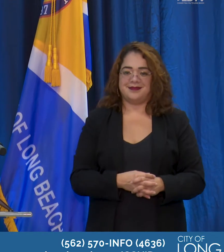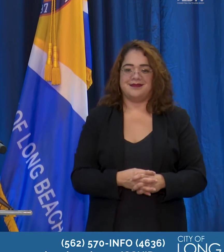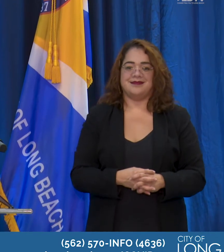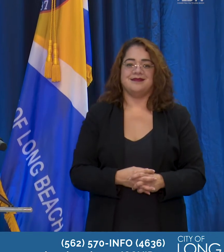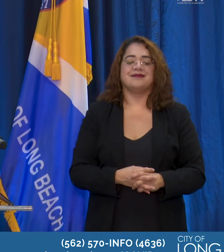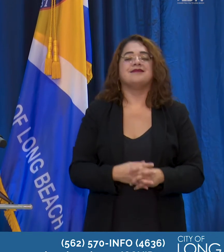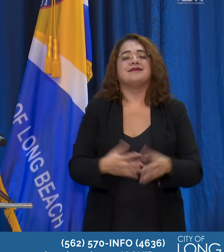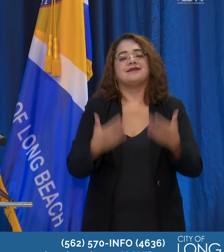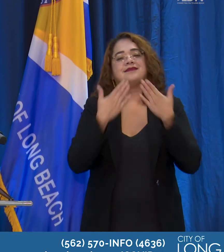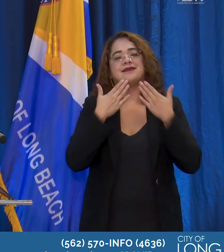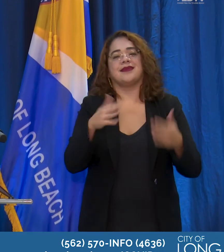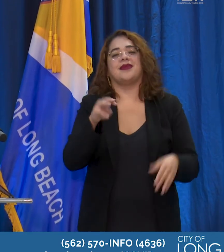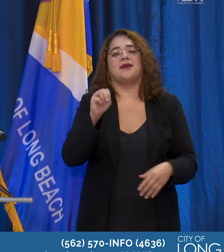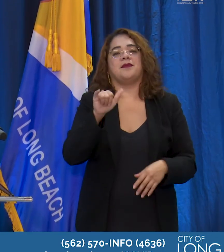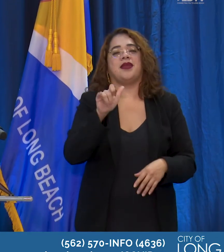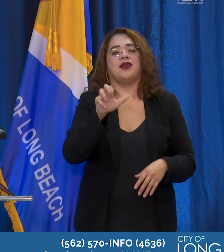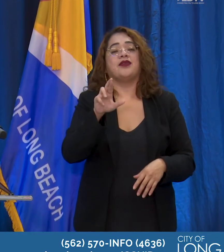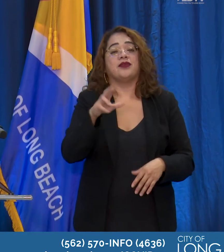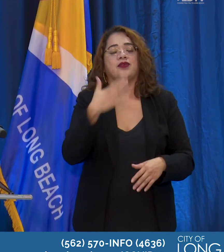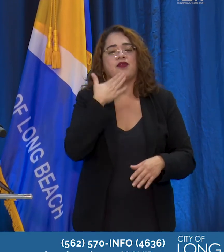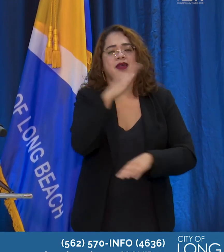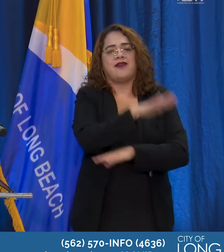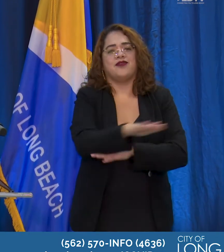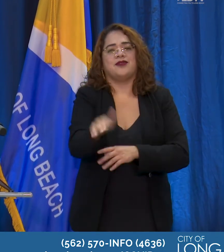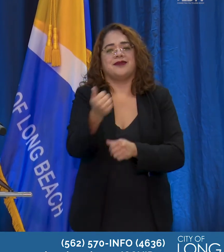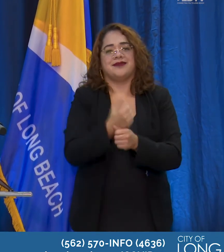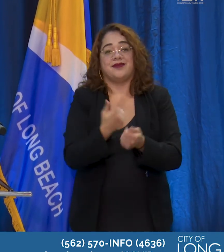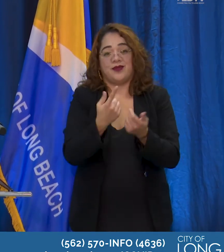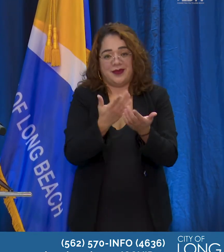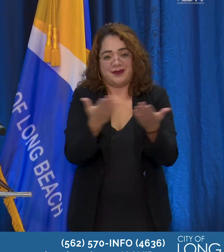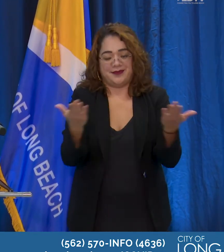Thank you mayor. Good afternoon everybody. Before I dive deeper